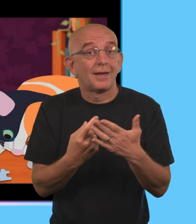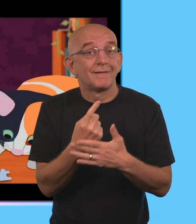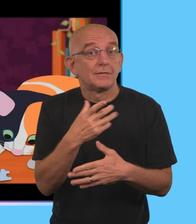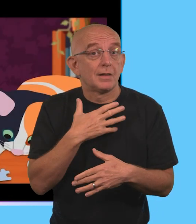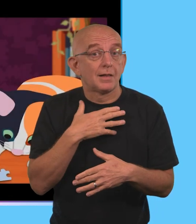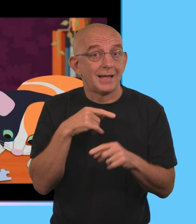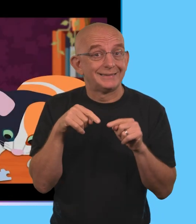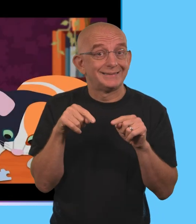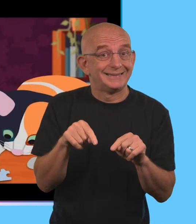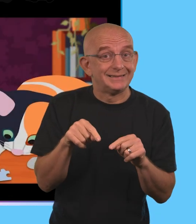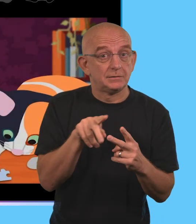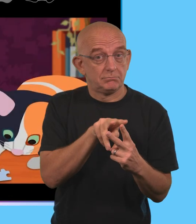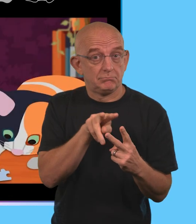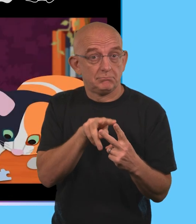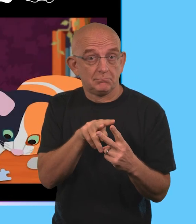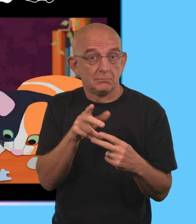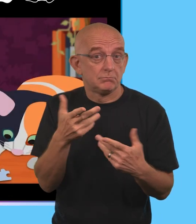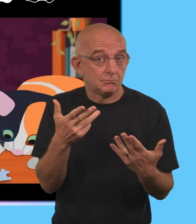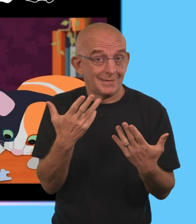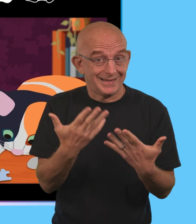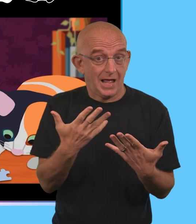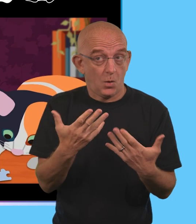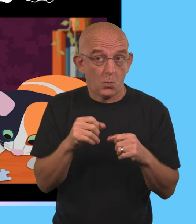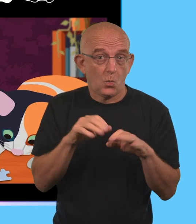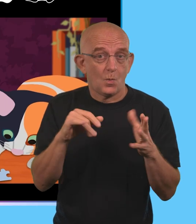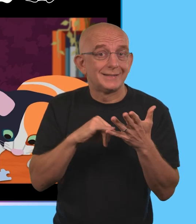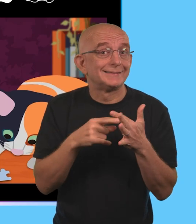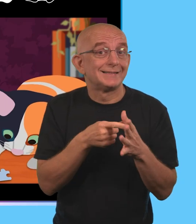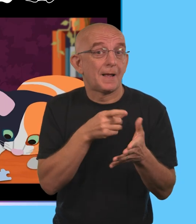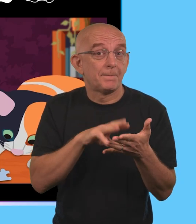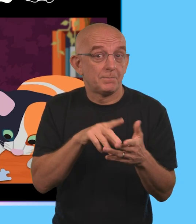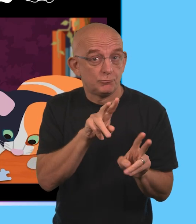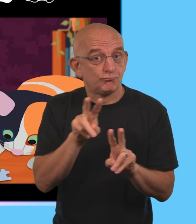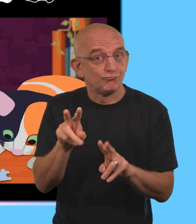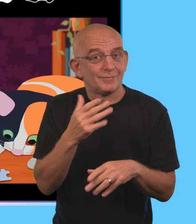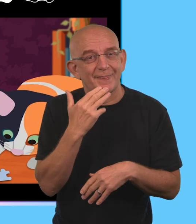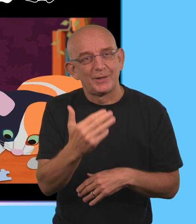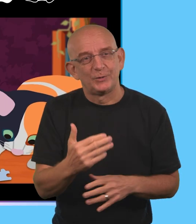of Quest Giver or Six-Sided Stories, they're both available on Steam now. Thank you.